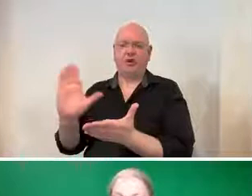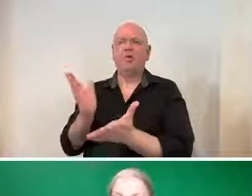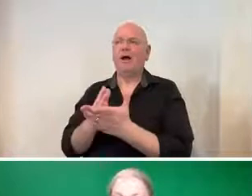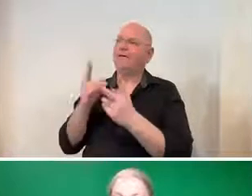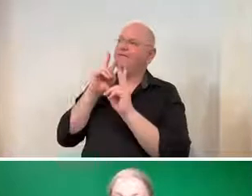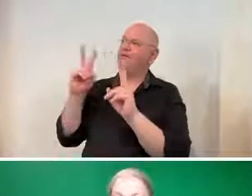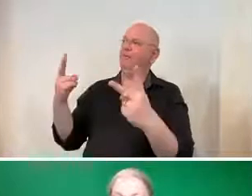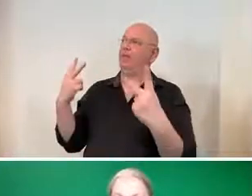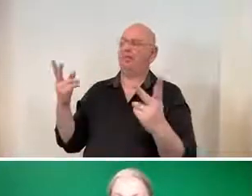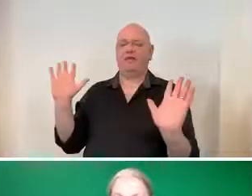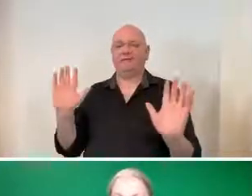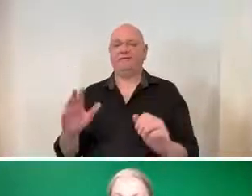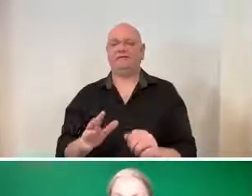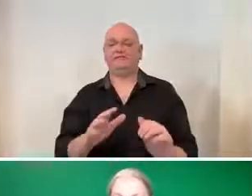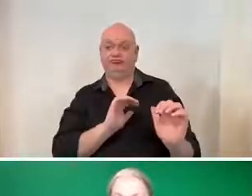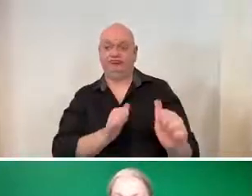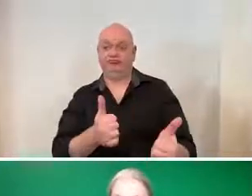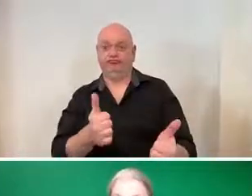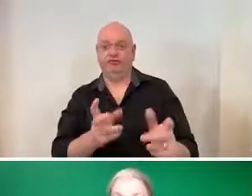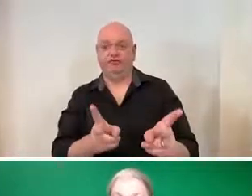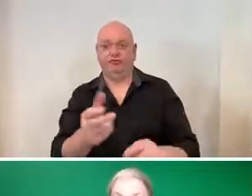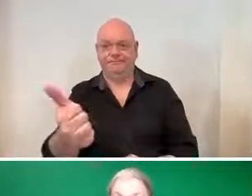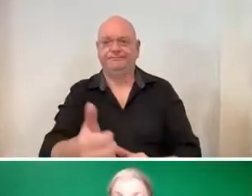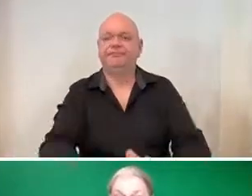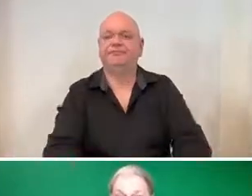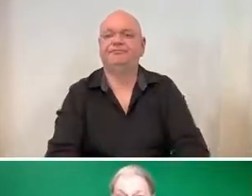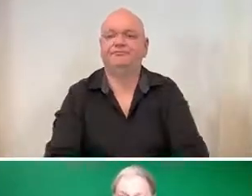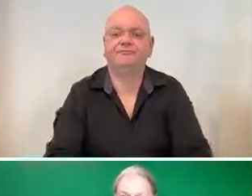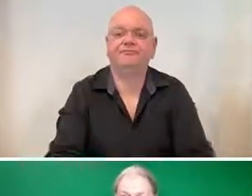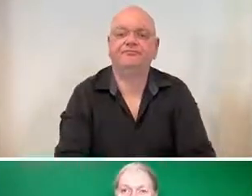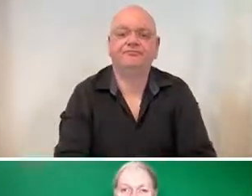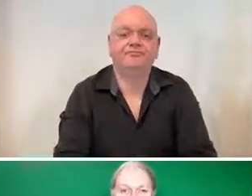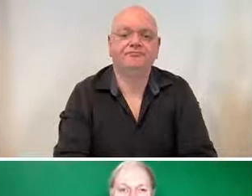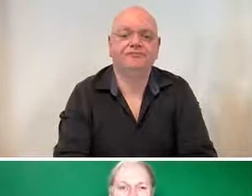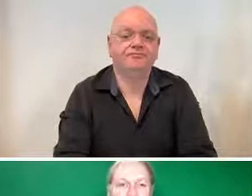We get money from the Arts Council, thank you very much. We get it from private donations which is great and also from landlord.